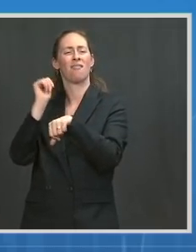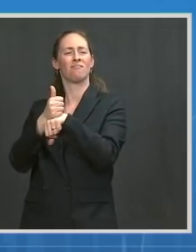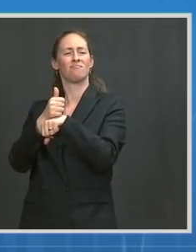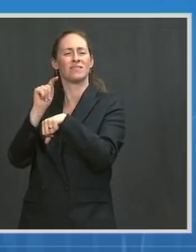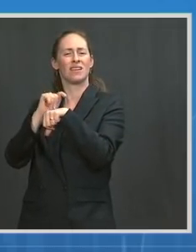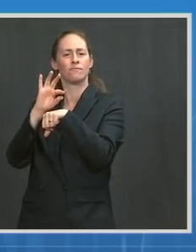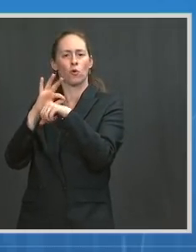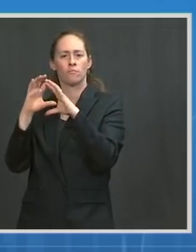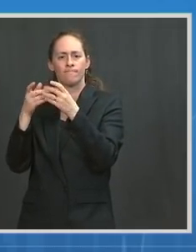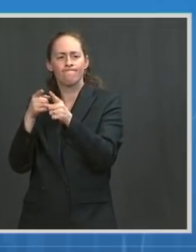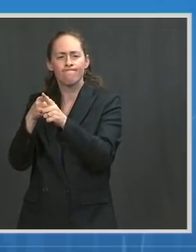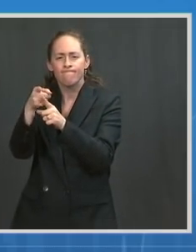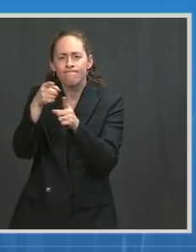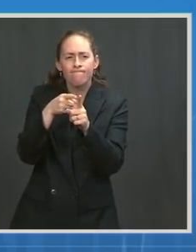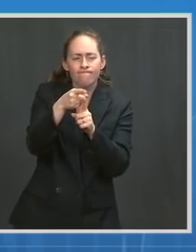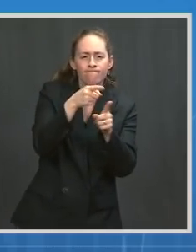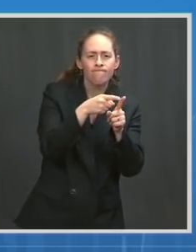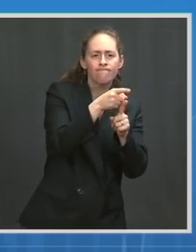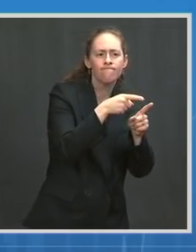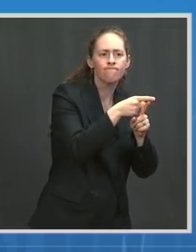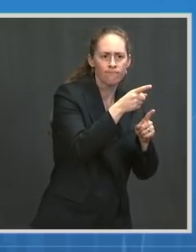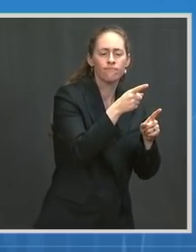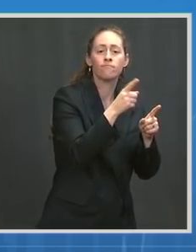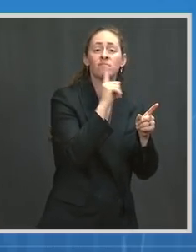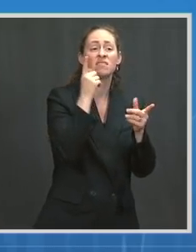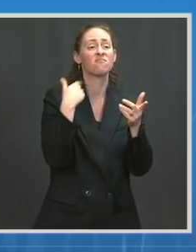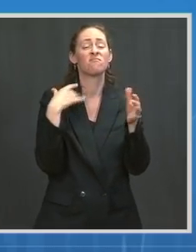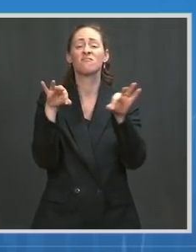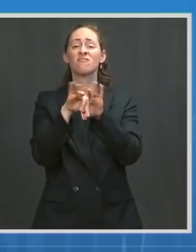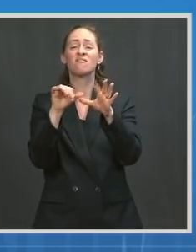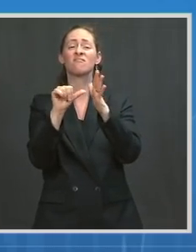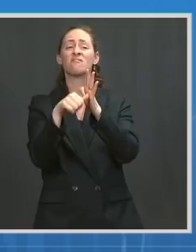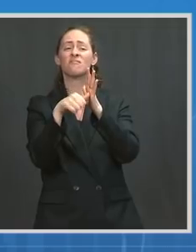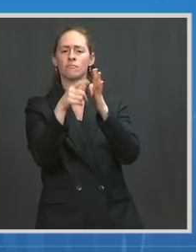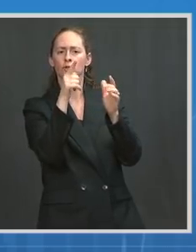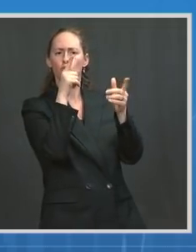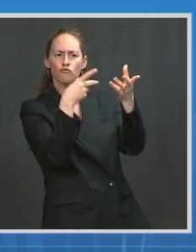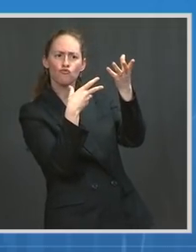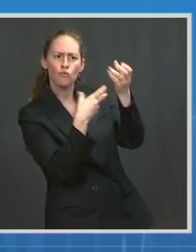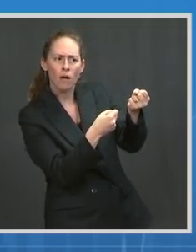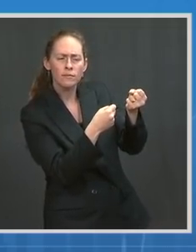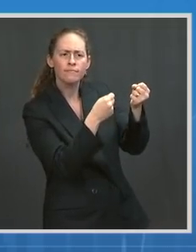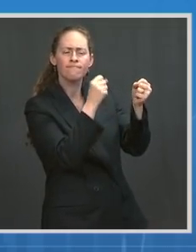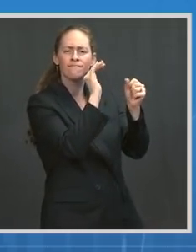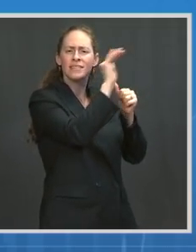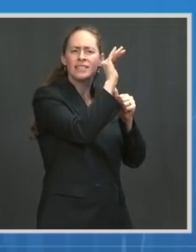is ask a trusted physician, ask a clergy, ask a pharmacist, ask someone reliable and trustworthy